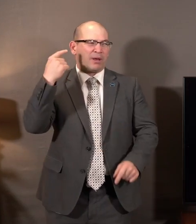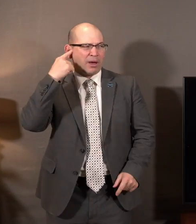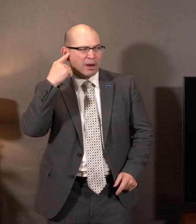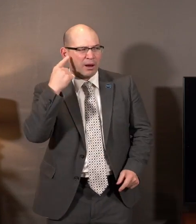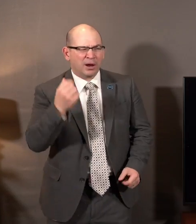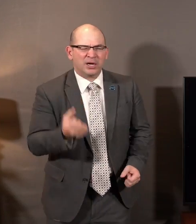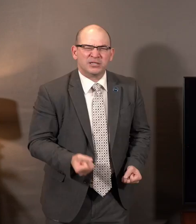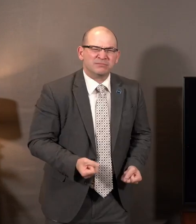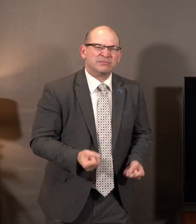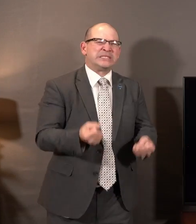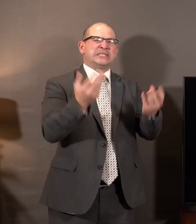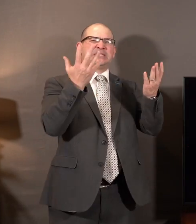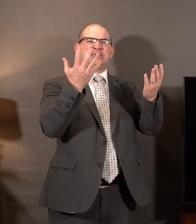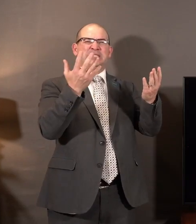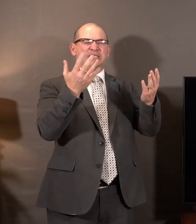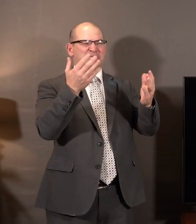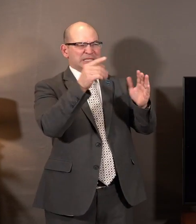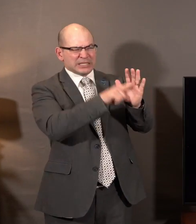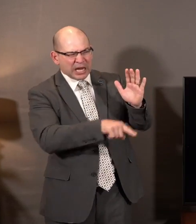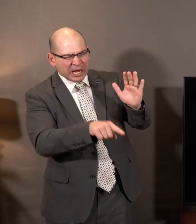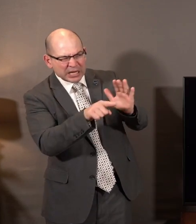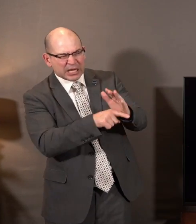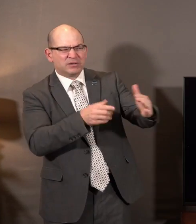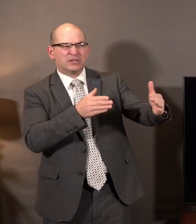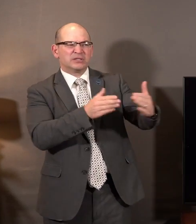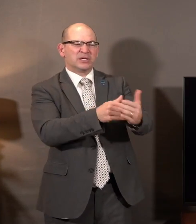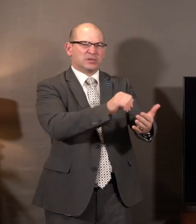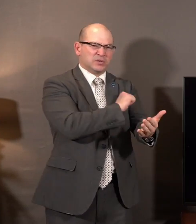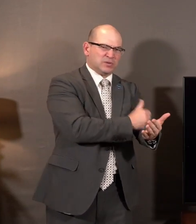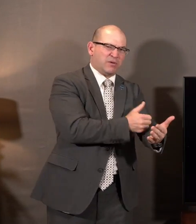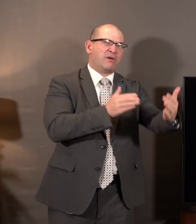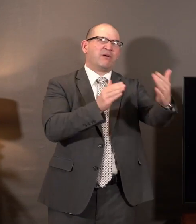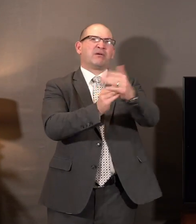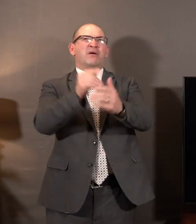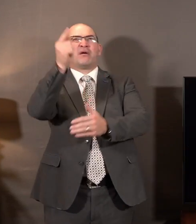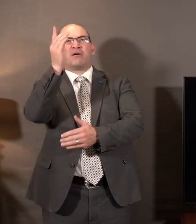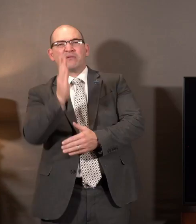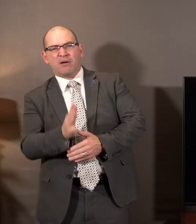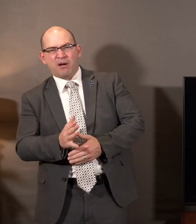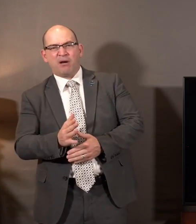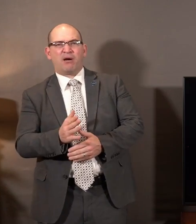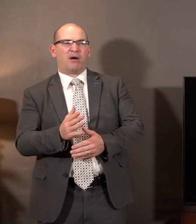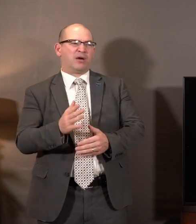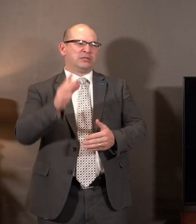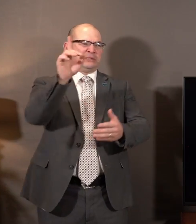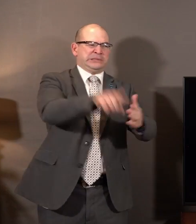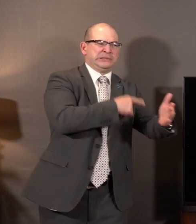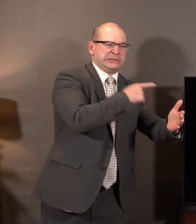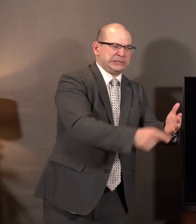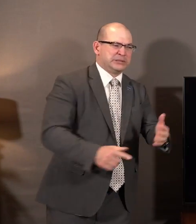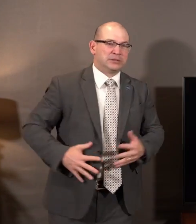way of anti-authority anti-god talking down our country after a while the